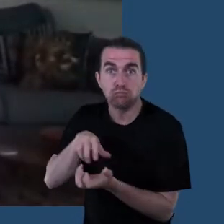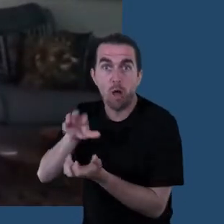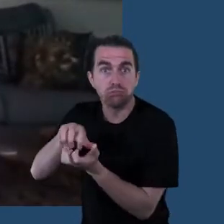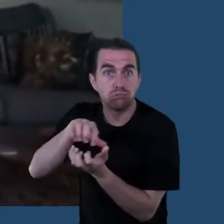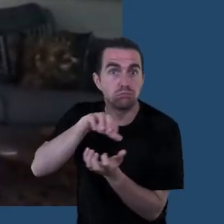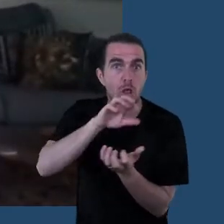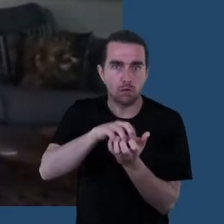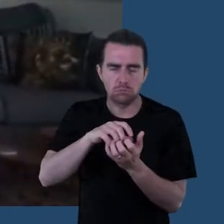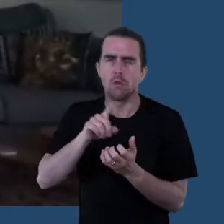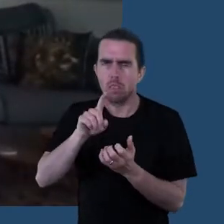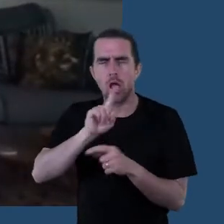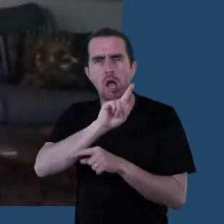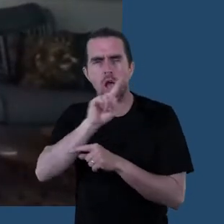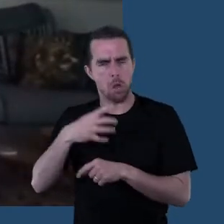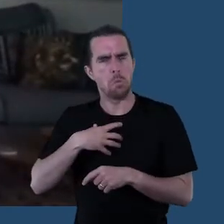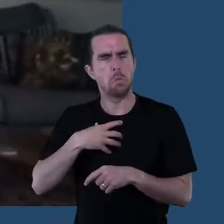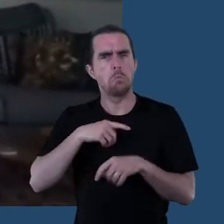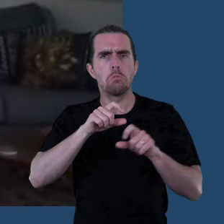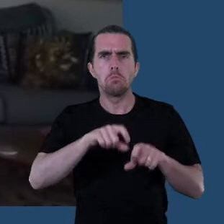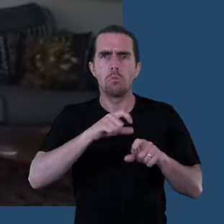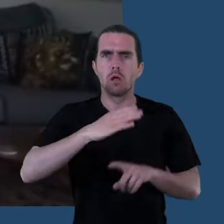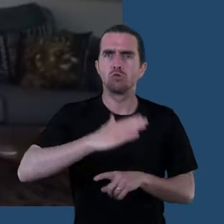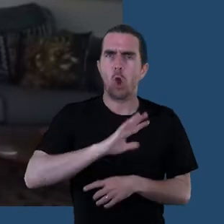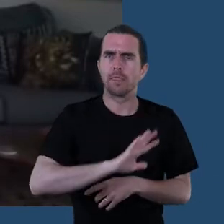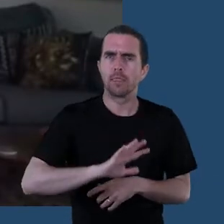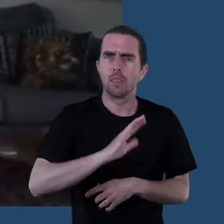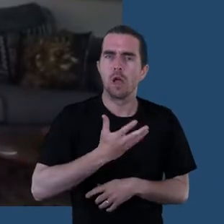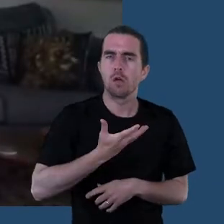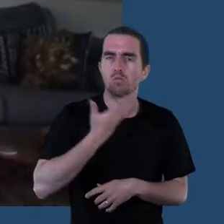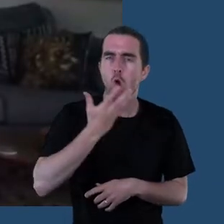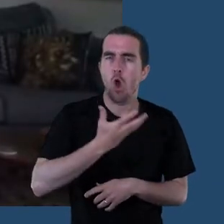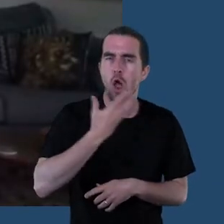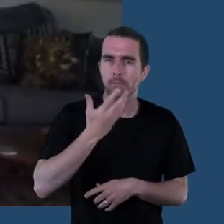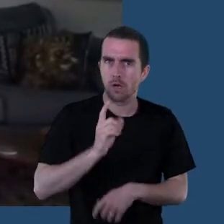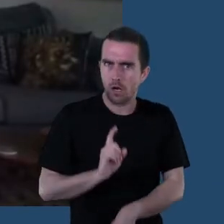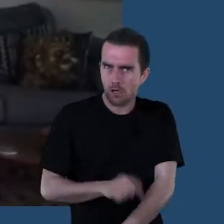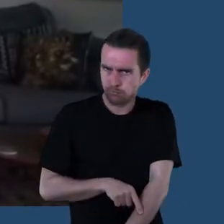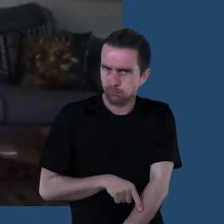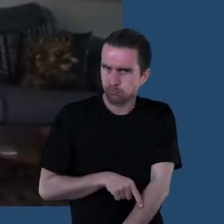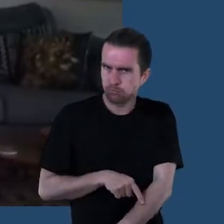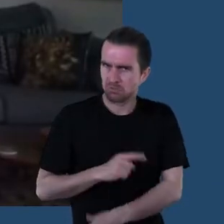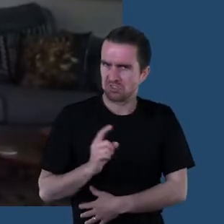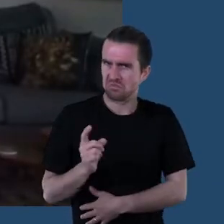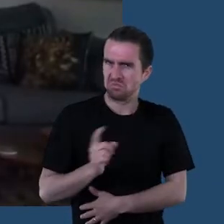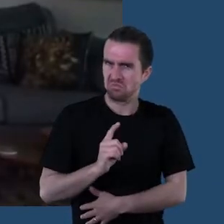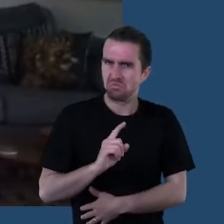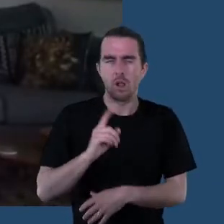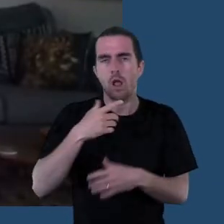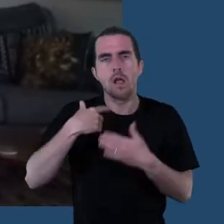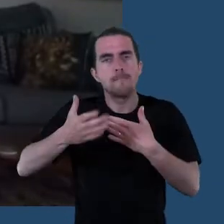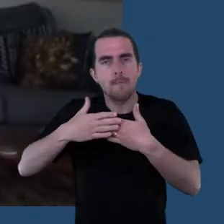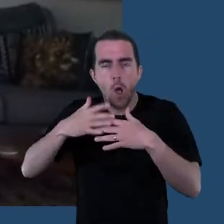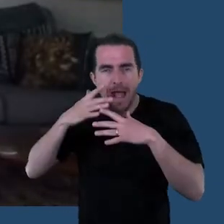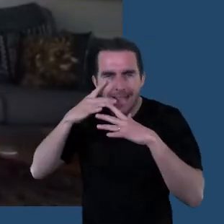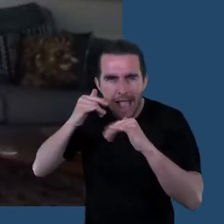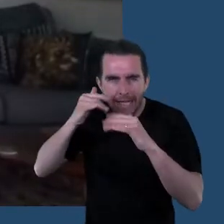She stayed a lot longer in those southern warmer waters. And we were trying to understand why that was. We carried out a second series of tests,